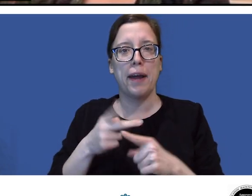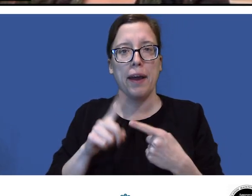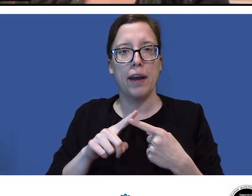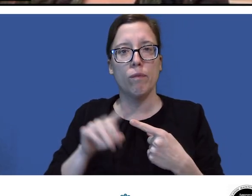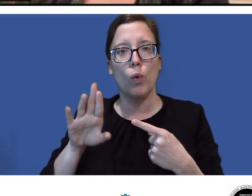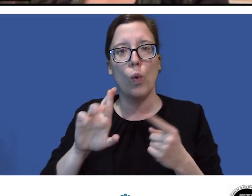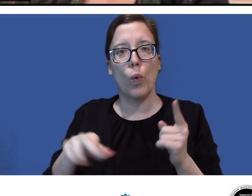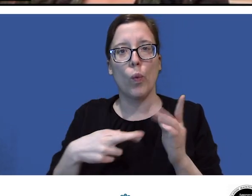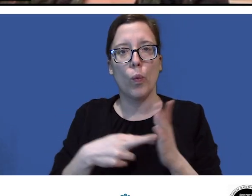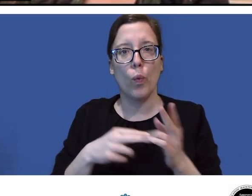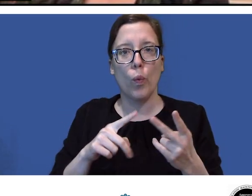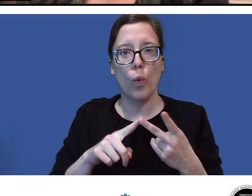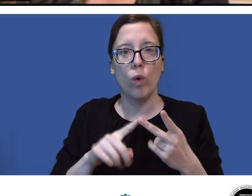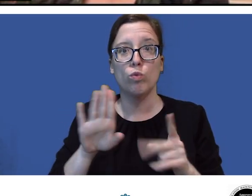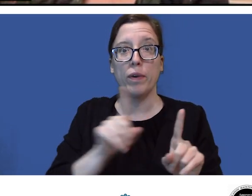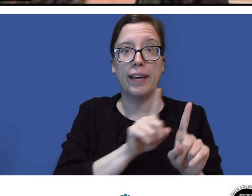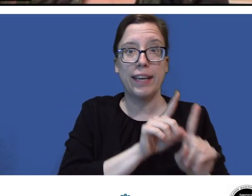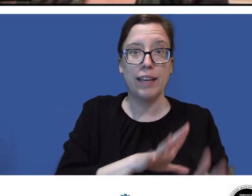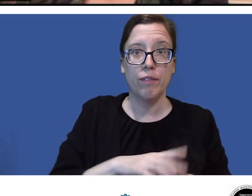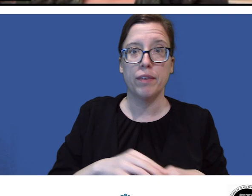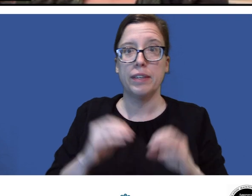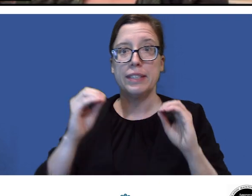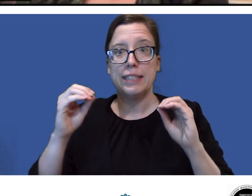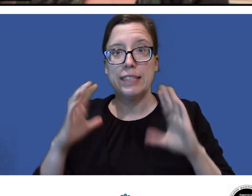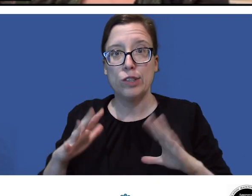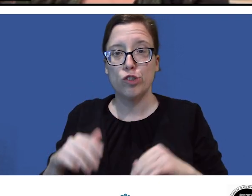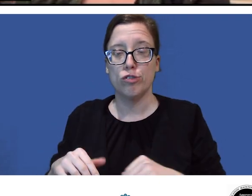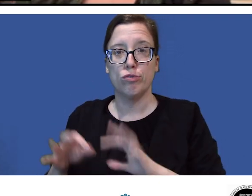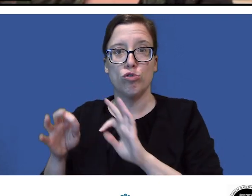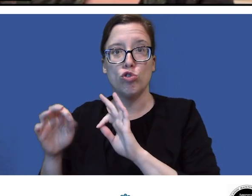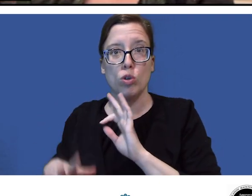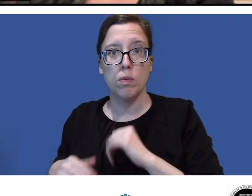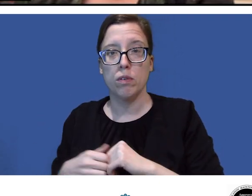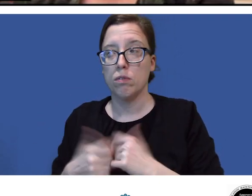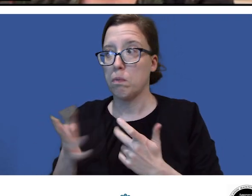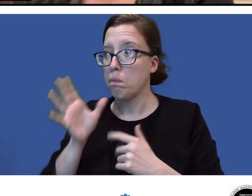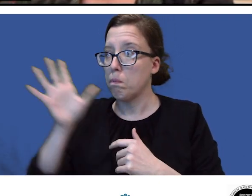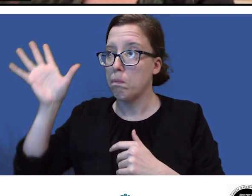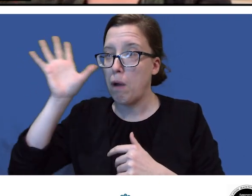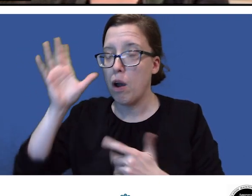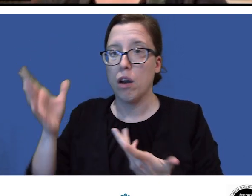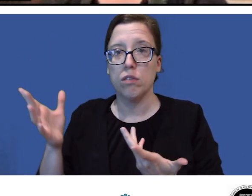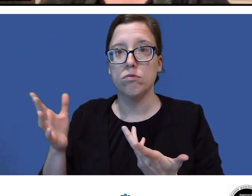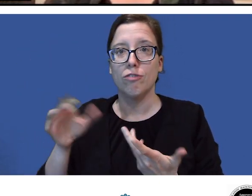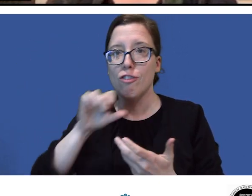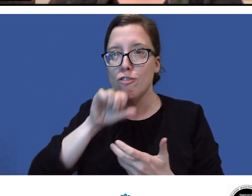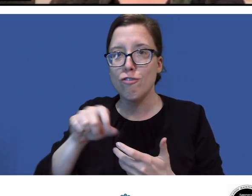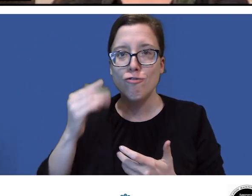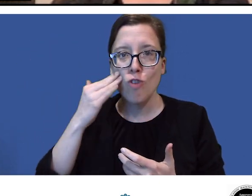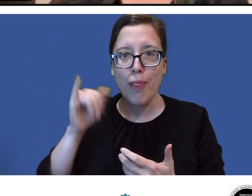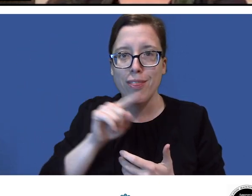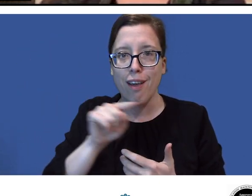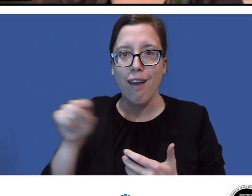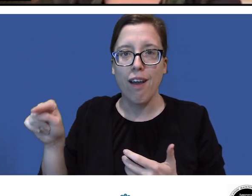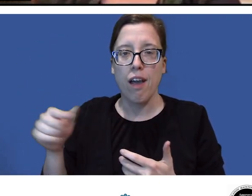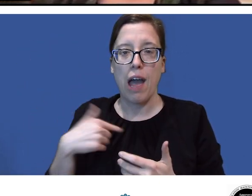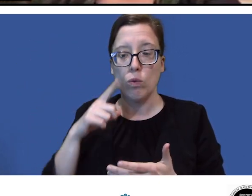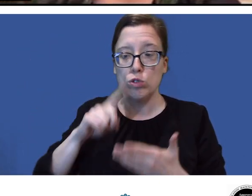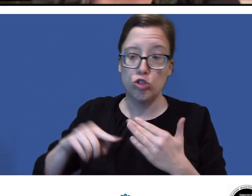if you're an Intervener, a Teacher, an Interpreter. If there's any parents here, we'd love to know that. And I'll check it as I'm able. I can't